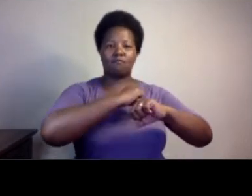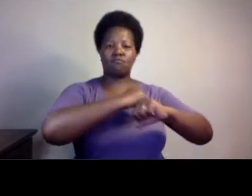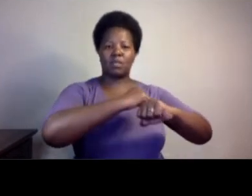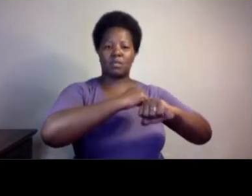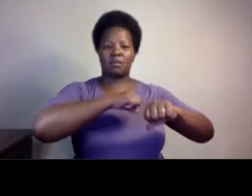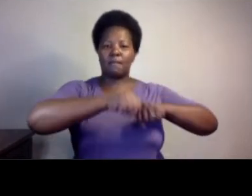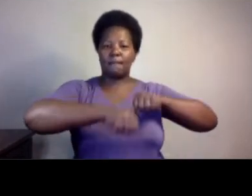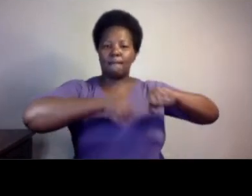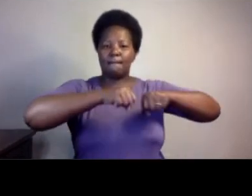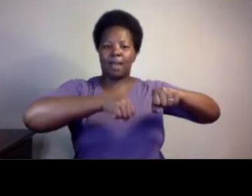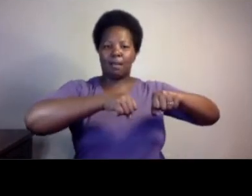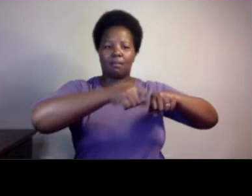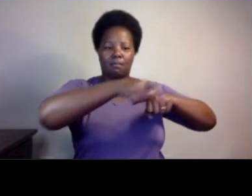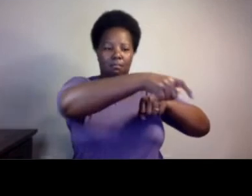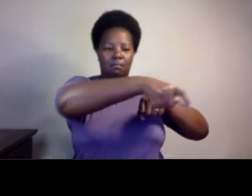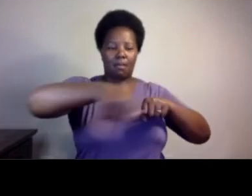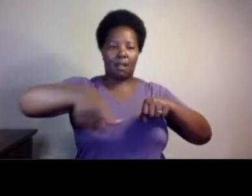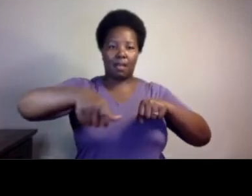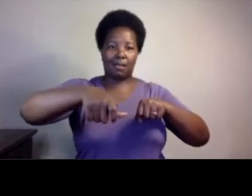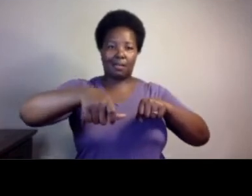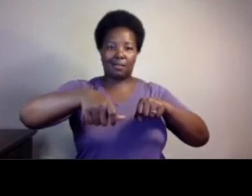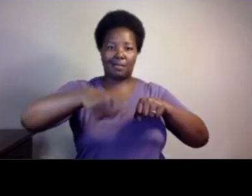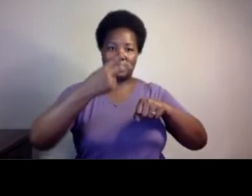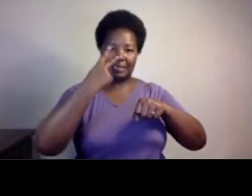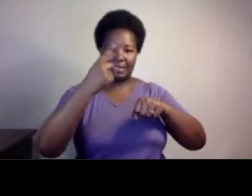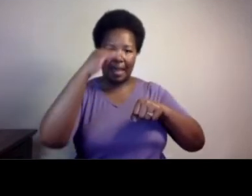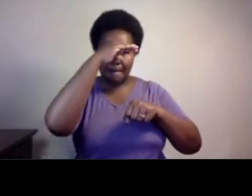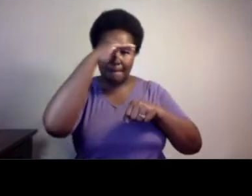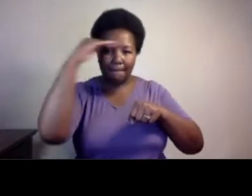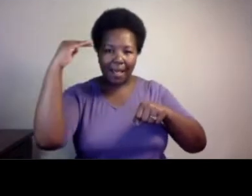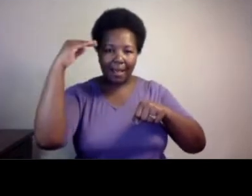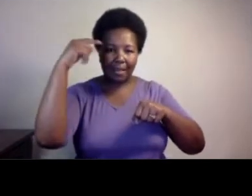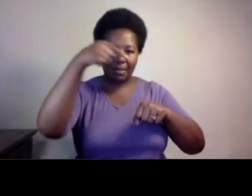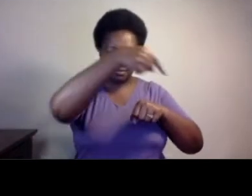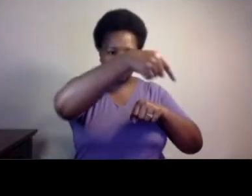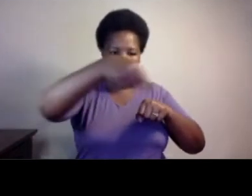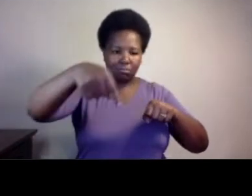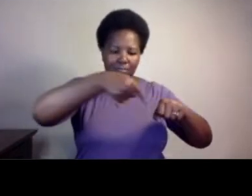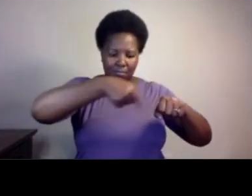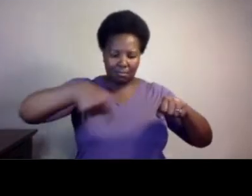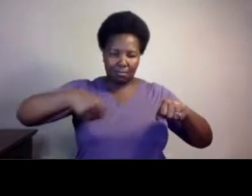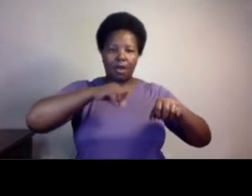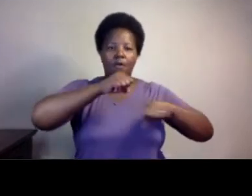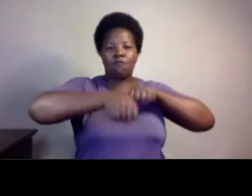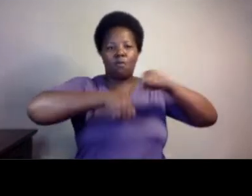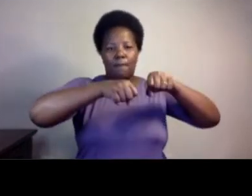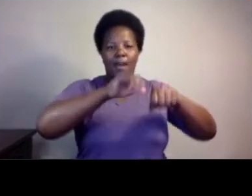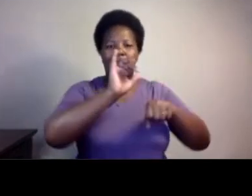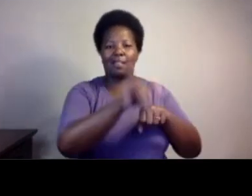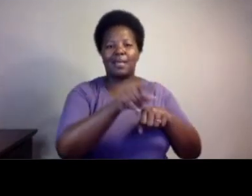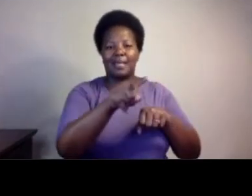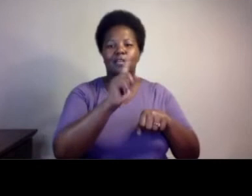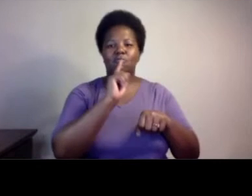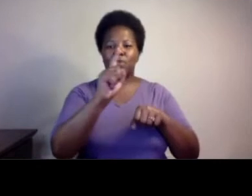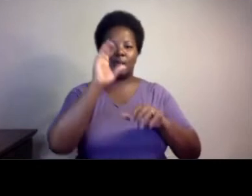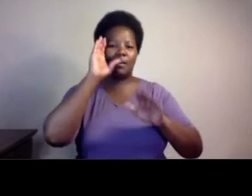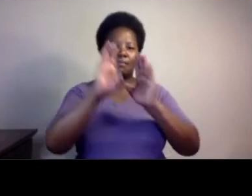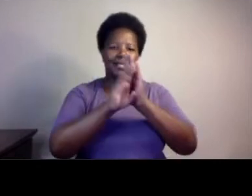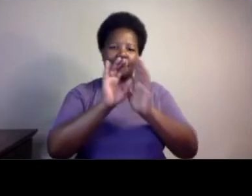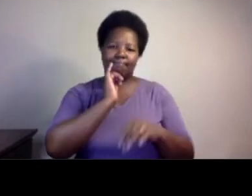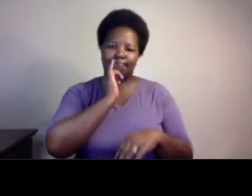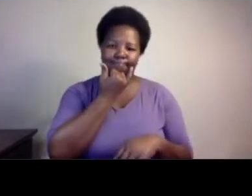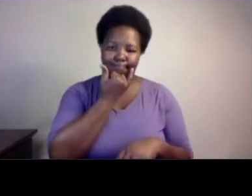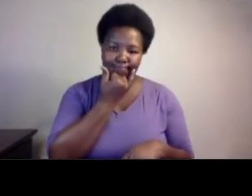um shown on the screen here so um that was just a a graphical uh you know misrepresentation of